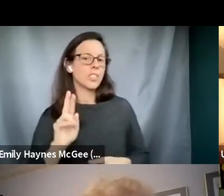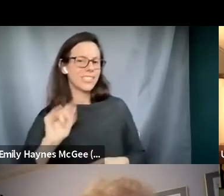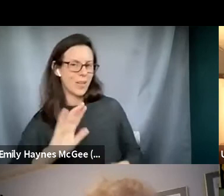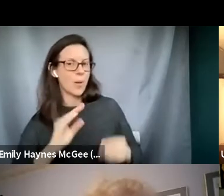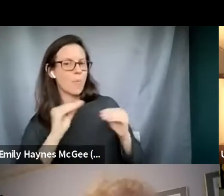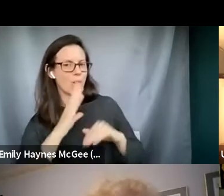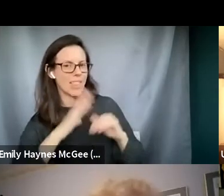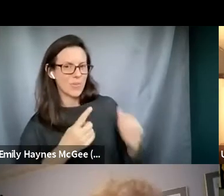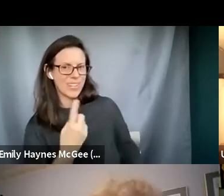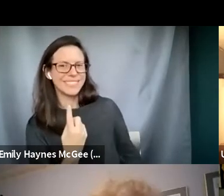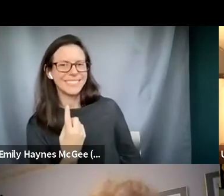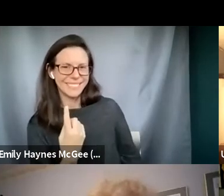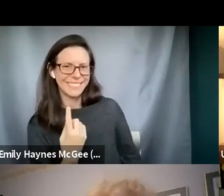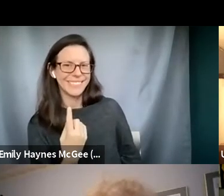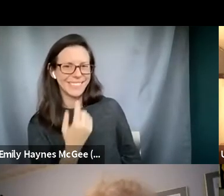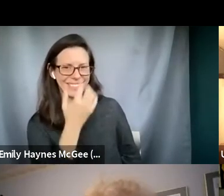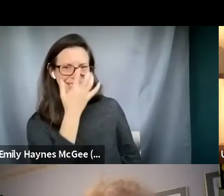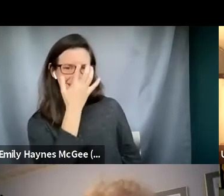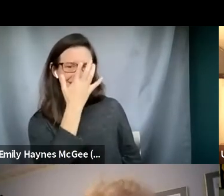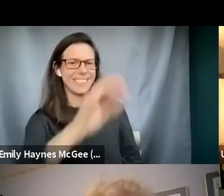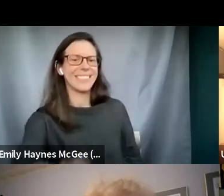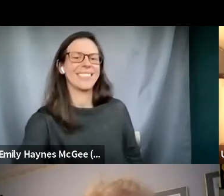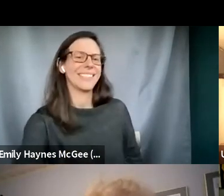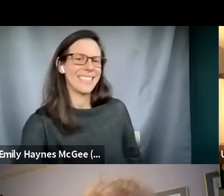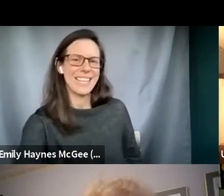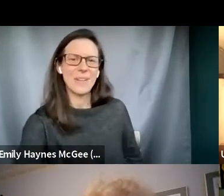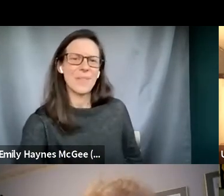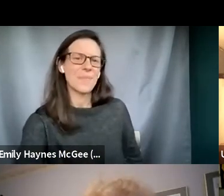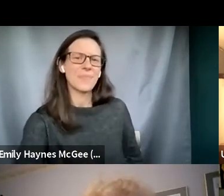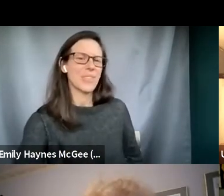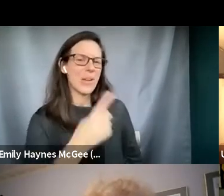You can't be a team of one. Yep.